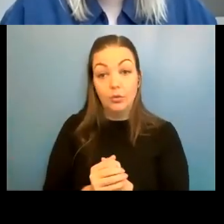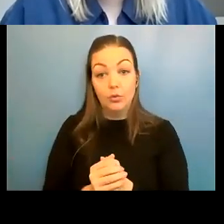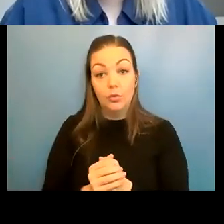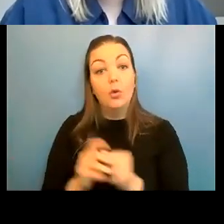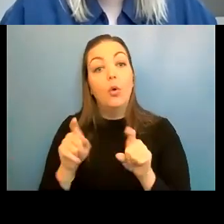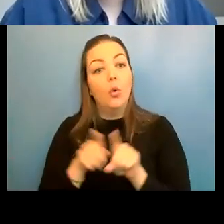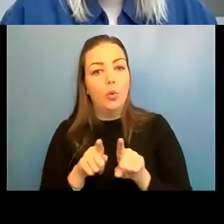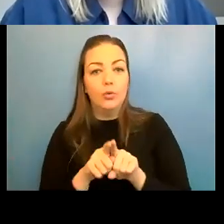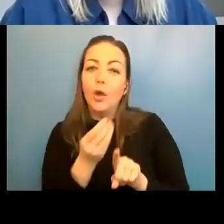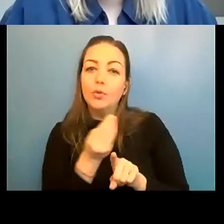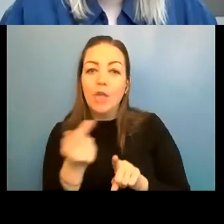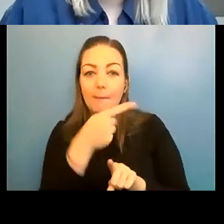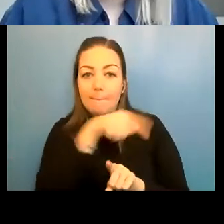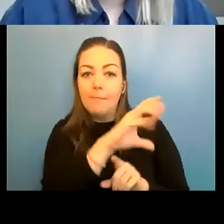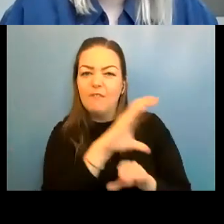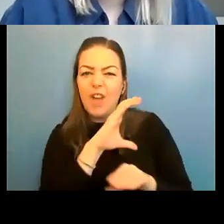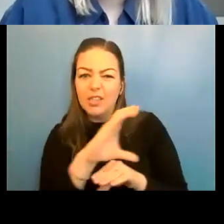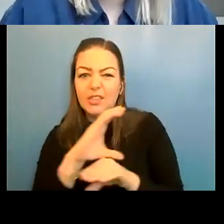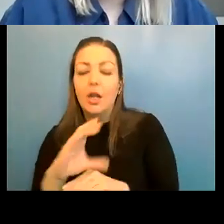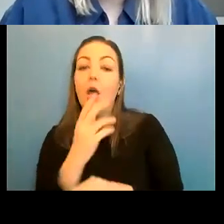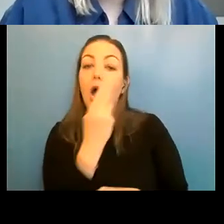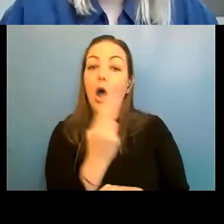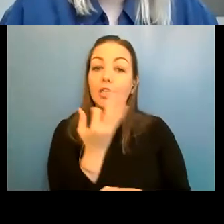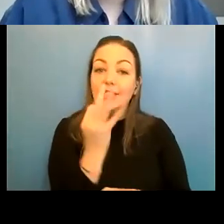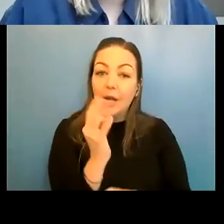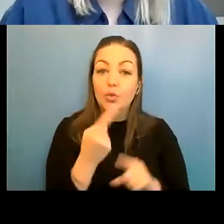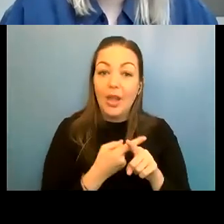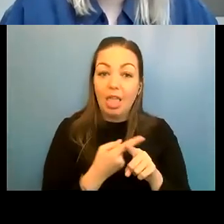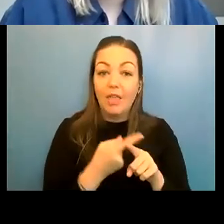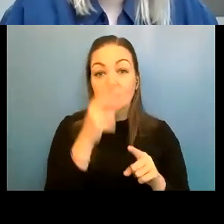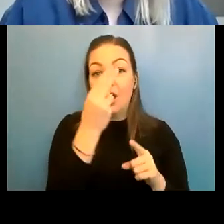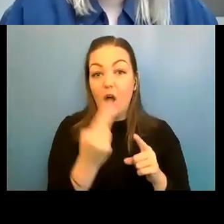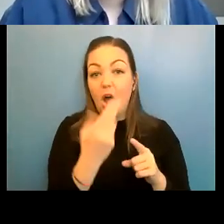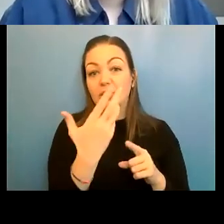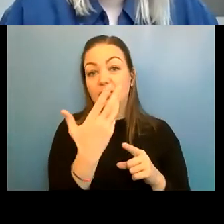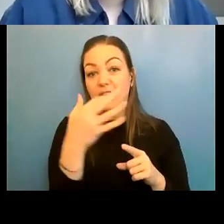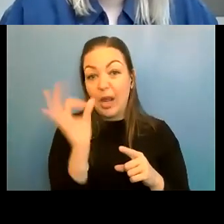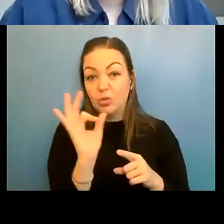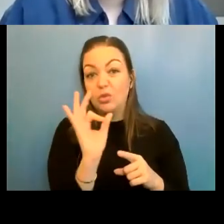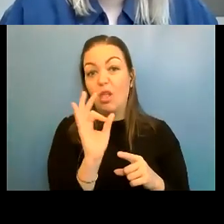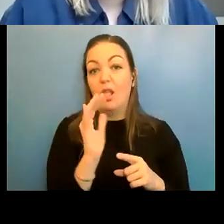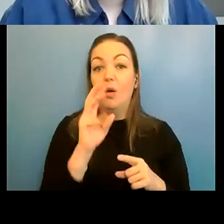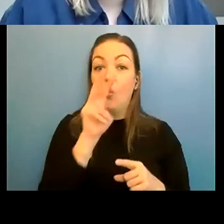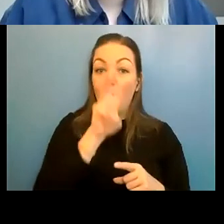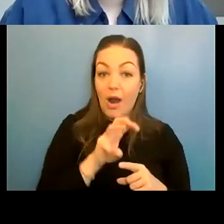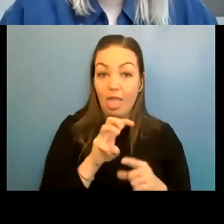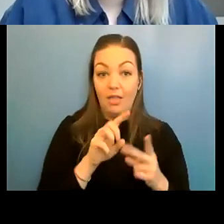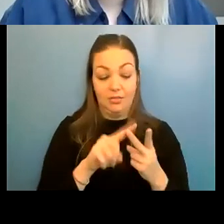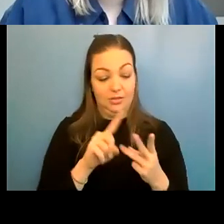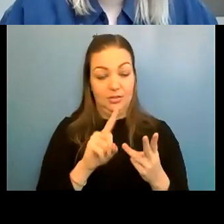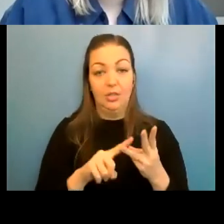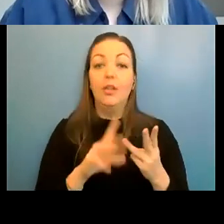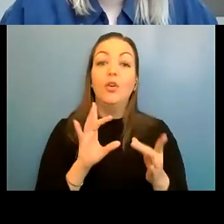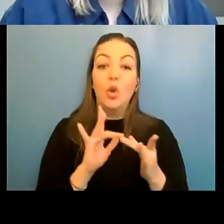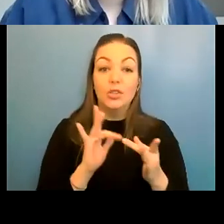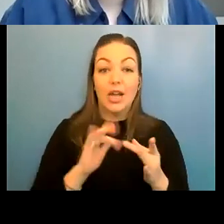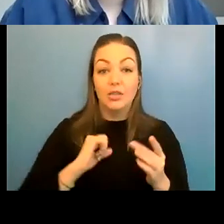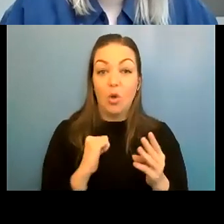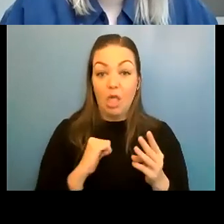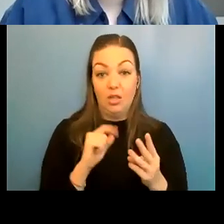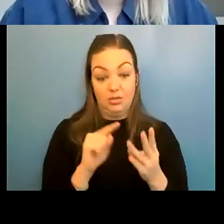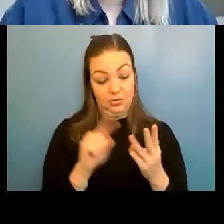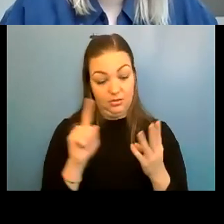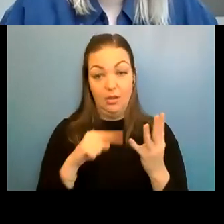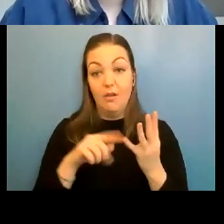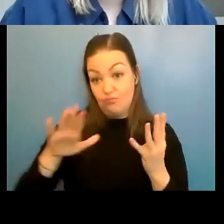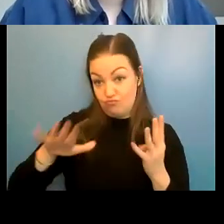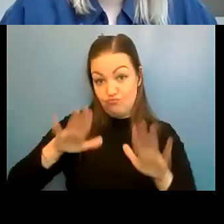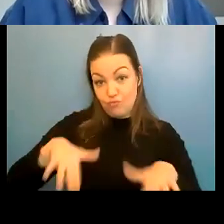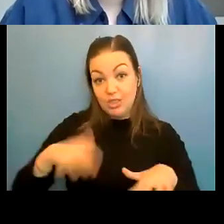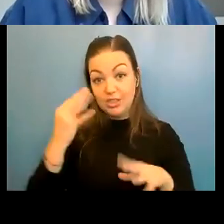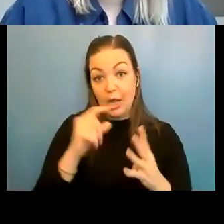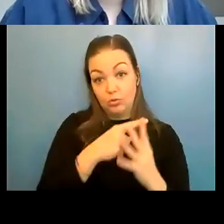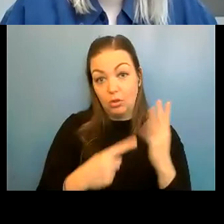And then the same goes with British Council and the teams that are in the background for you guys, as well as some of our key funders, so Arts Council England, Arts Council of